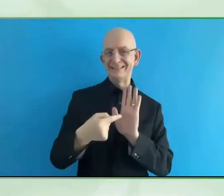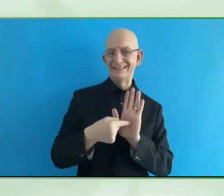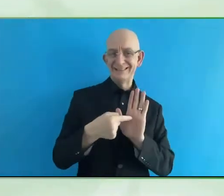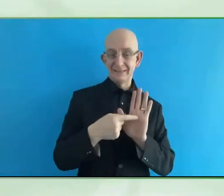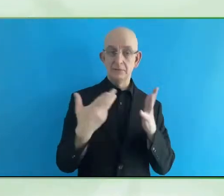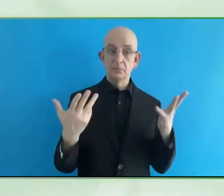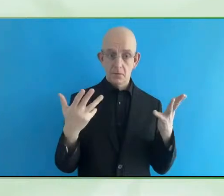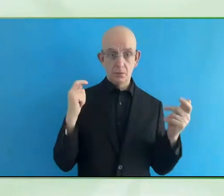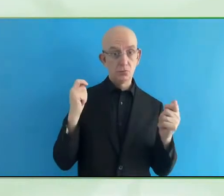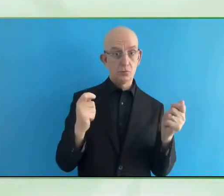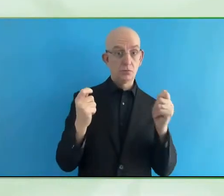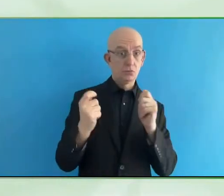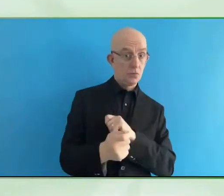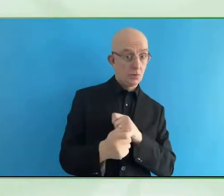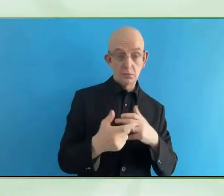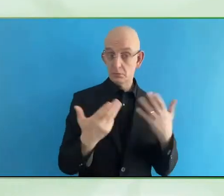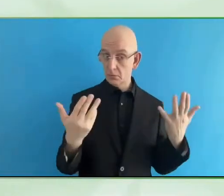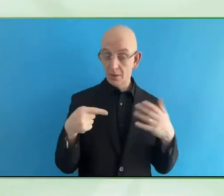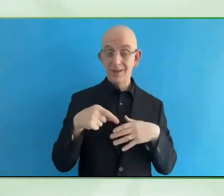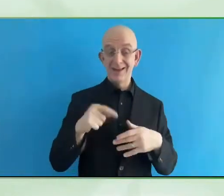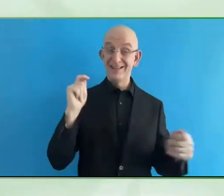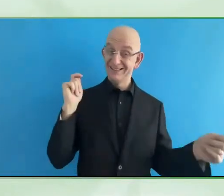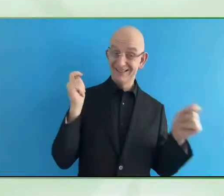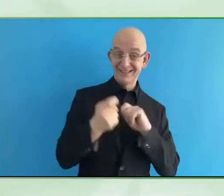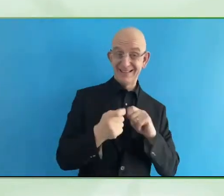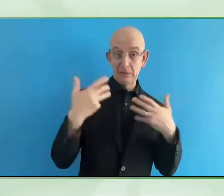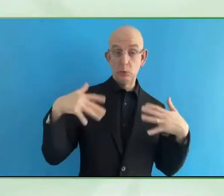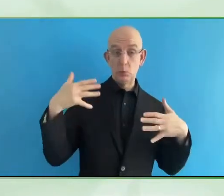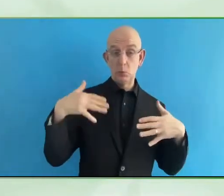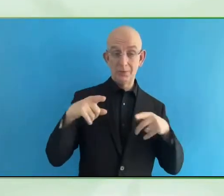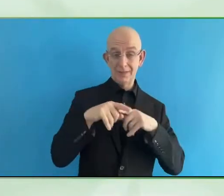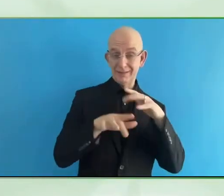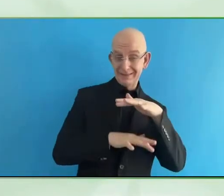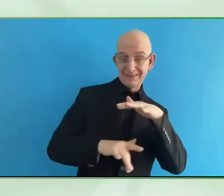Absolute honesty there.